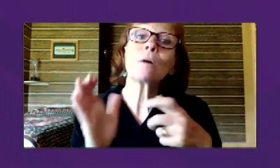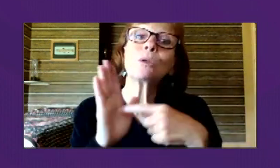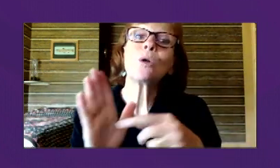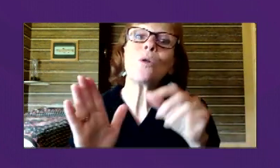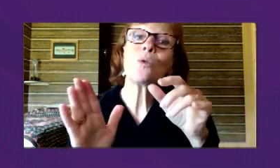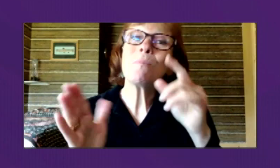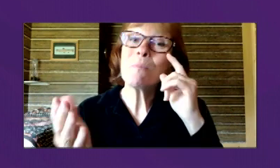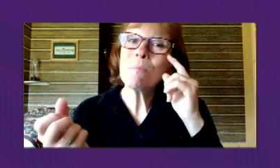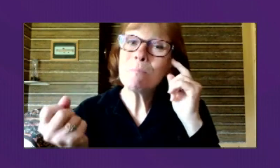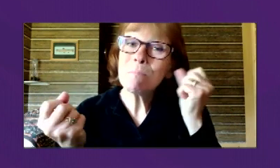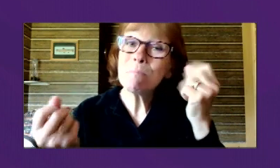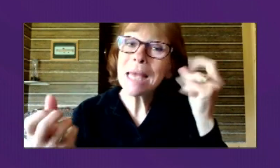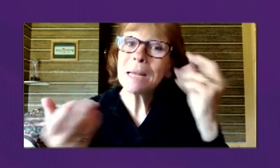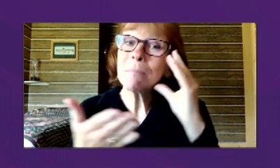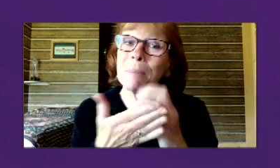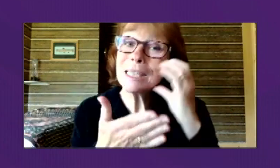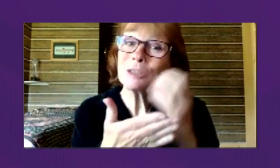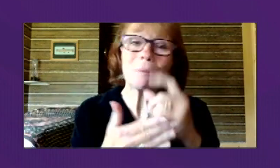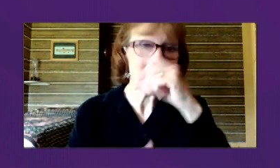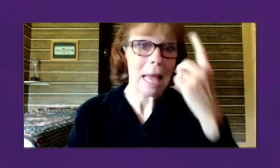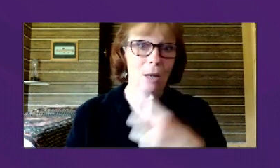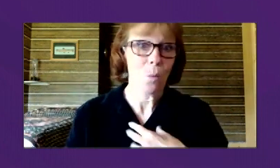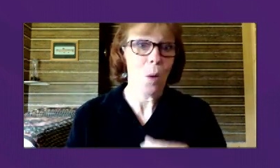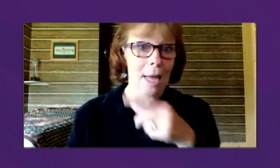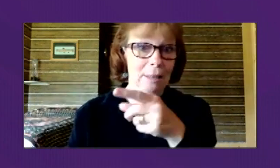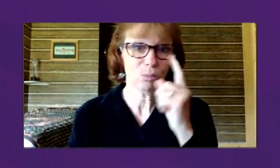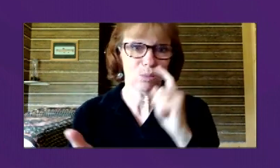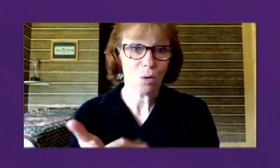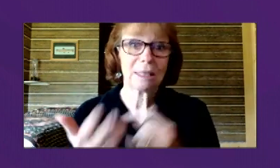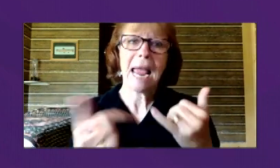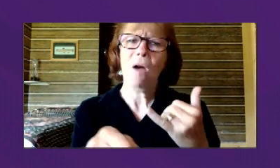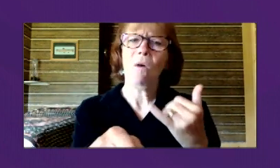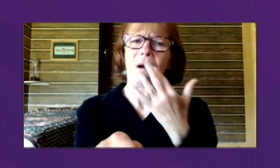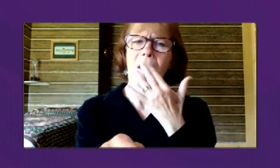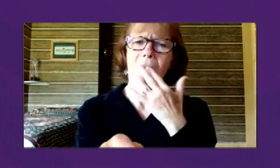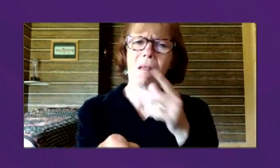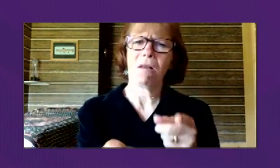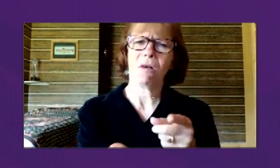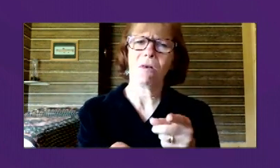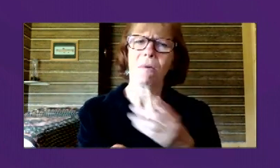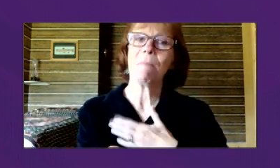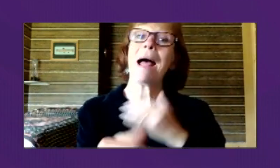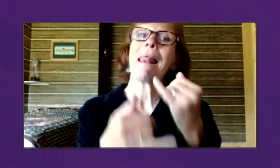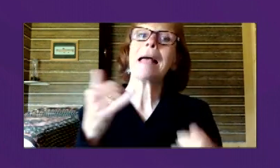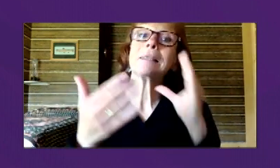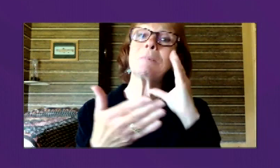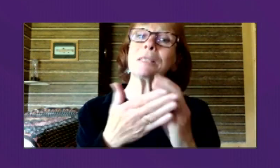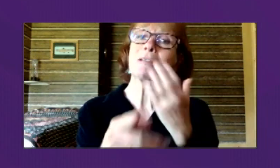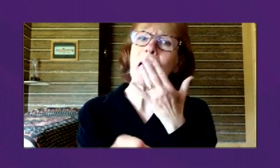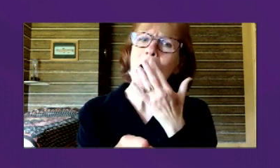But here I've ended on a color photo, and this is a way to help subtly remind your students